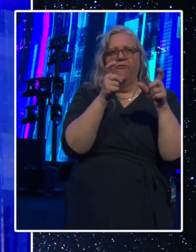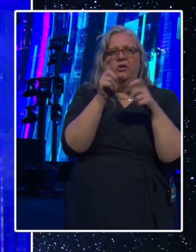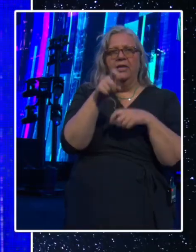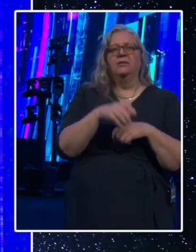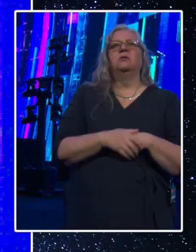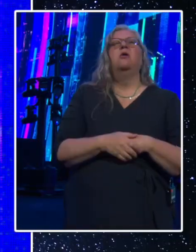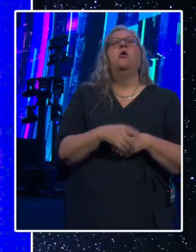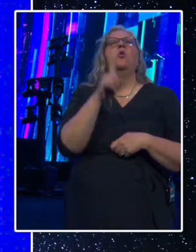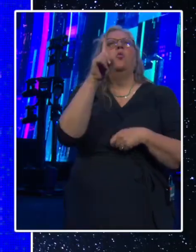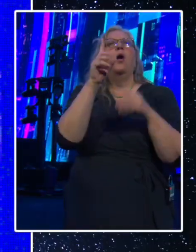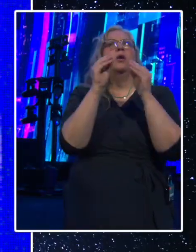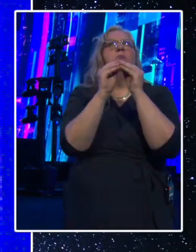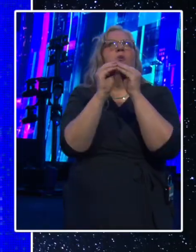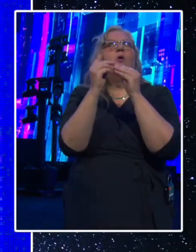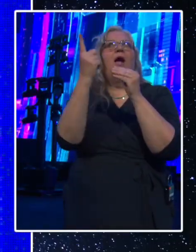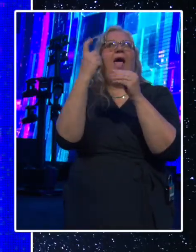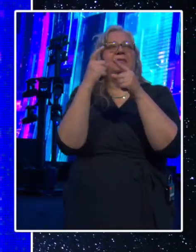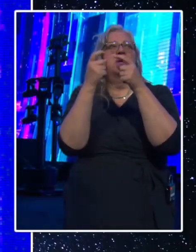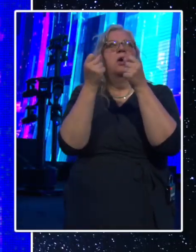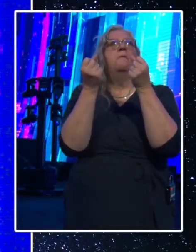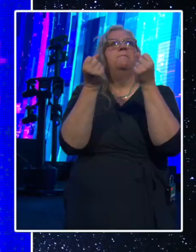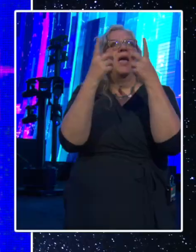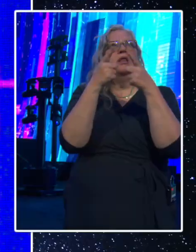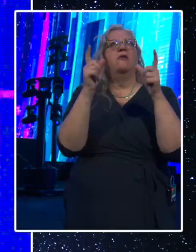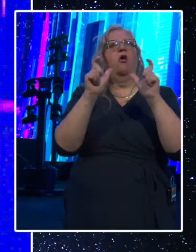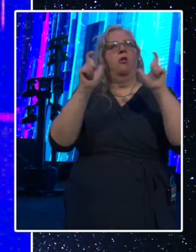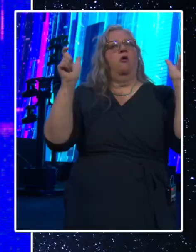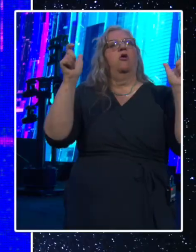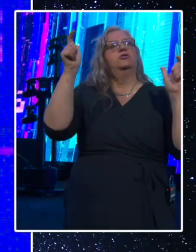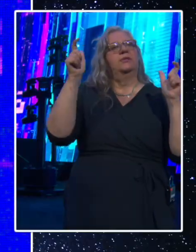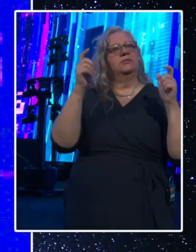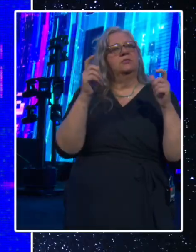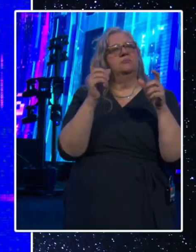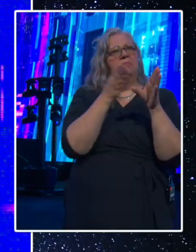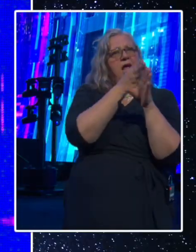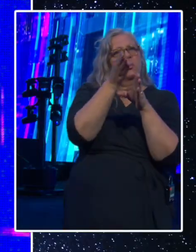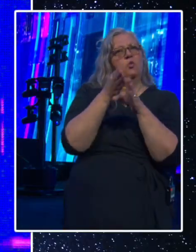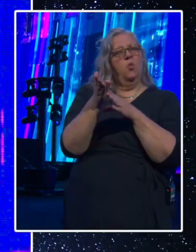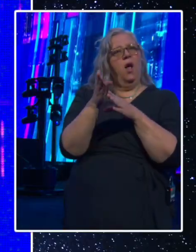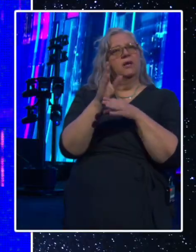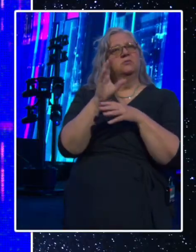There is one more ask we have heard loud and clear from many of our largest enterprise customers